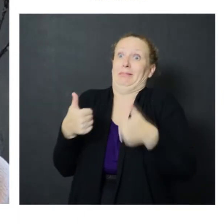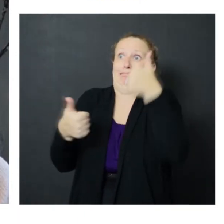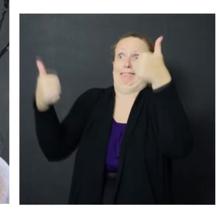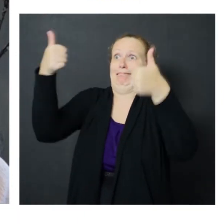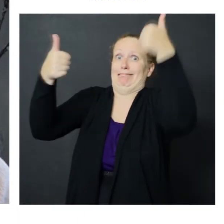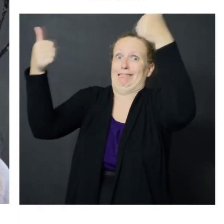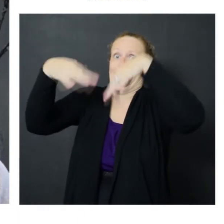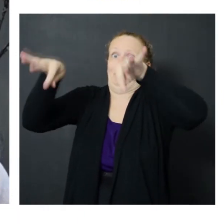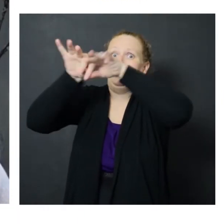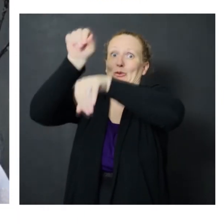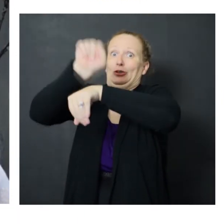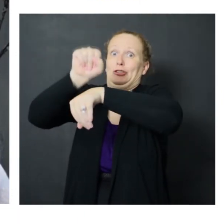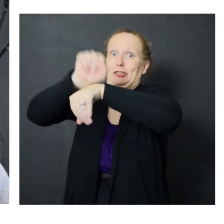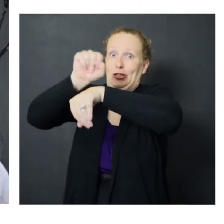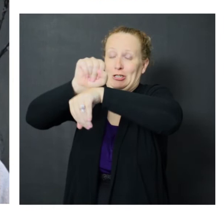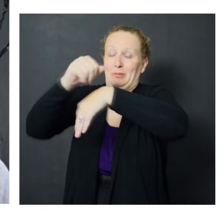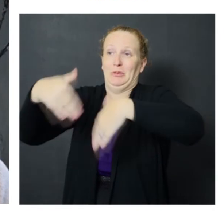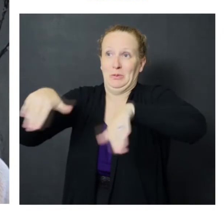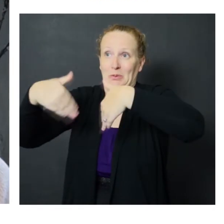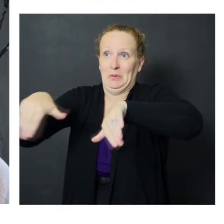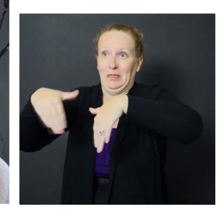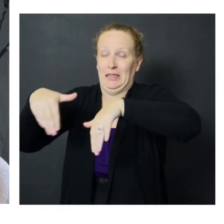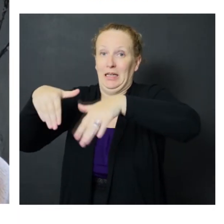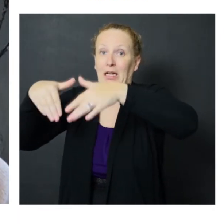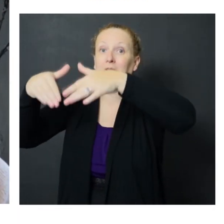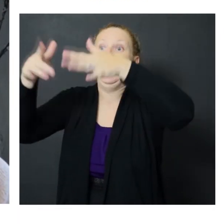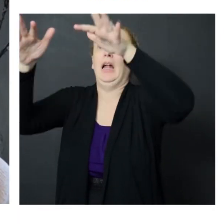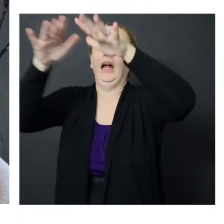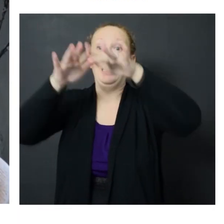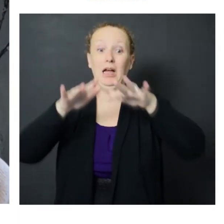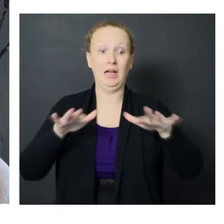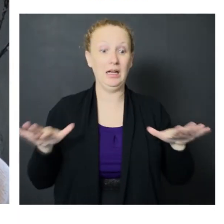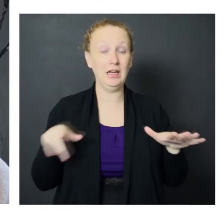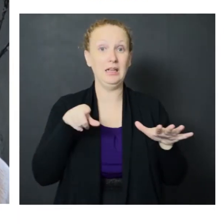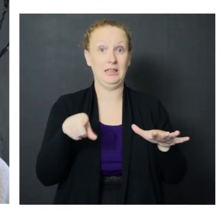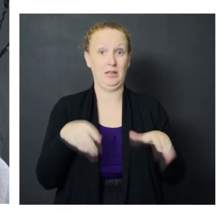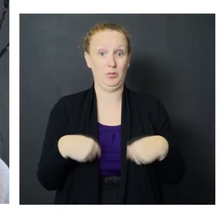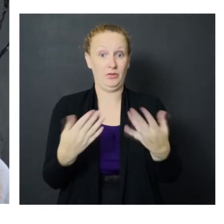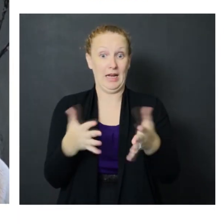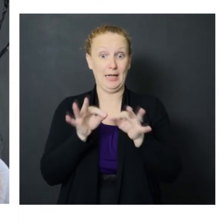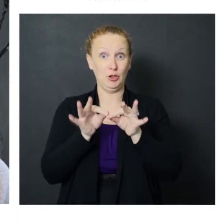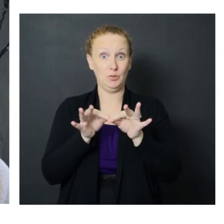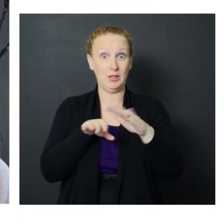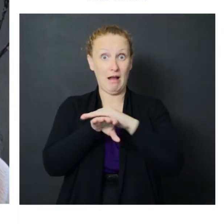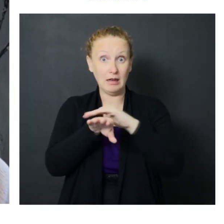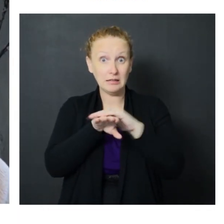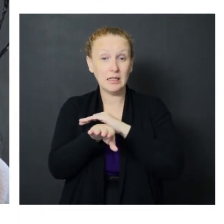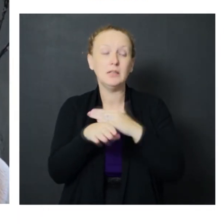Technology is here, it will stay. Now, how do we use it, that's always the important thing. The first thing I hope we all will